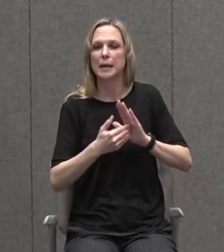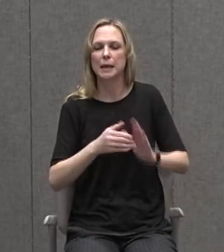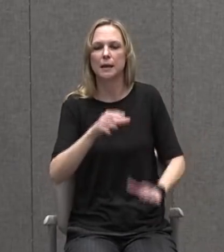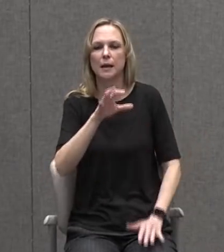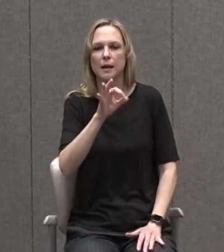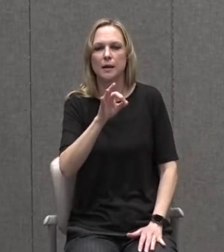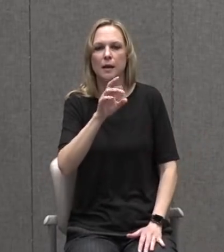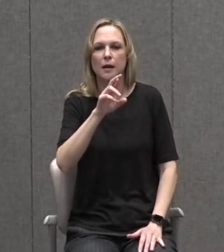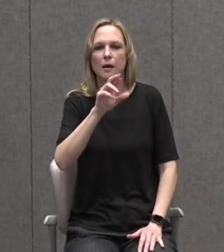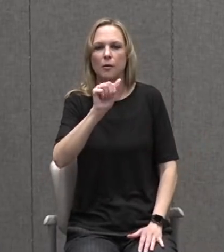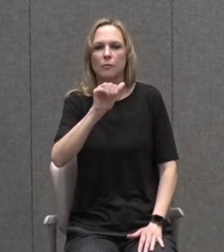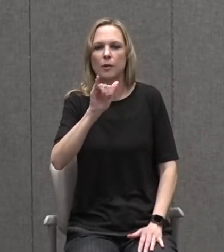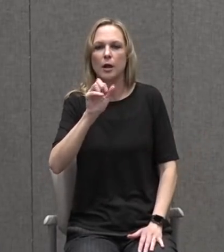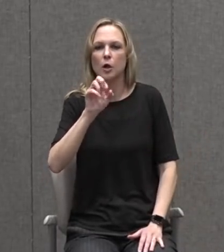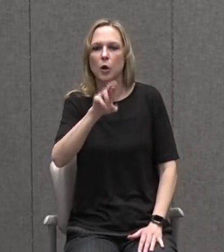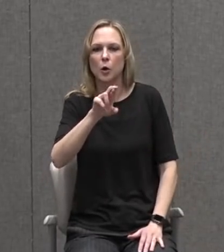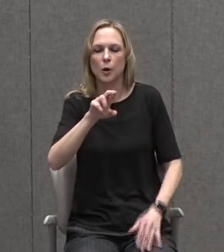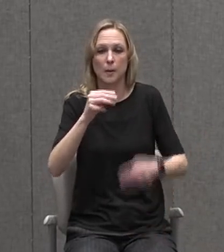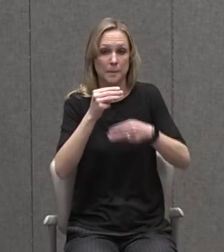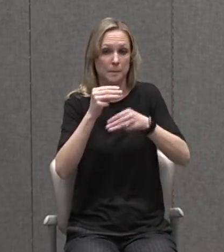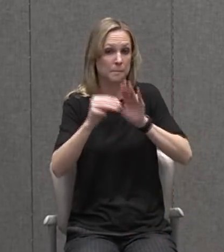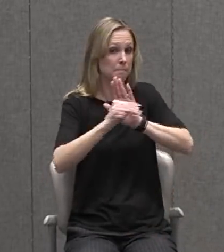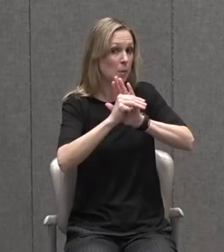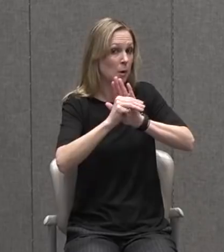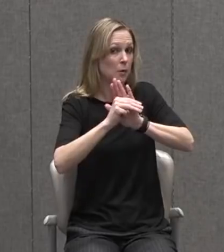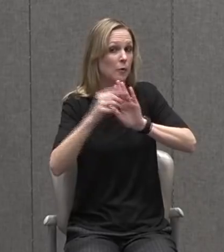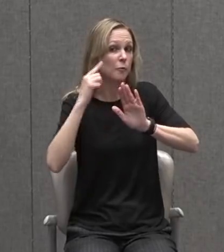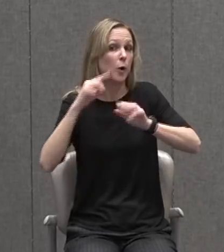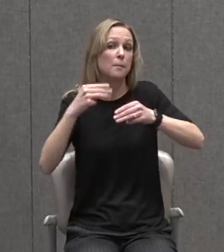of our mathematical vocabulary expression.